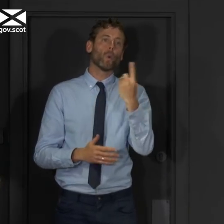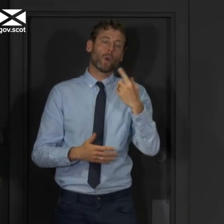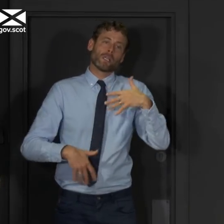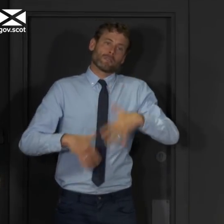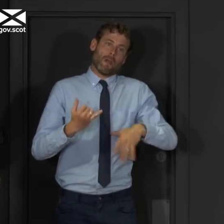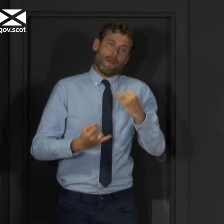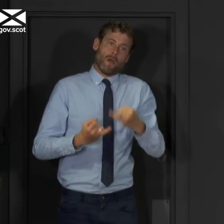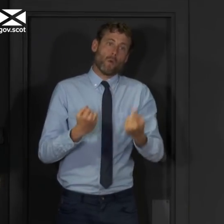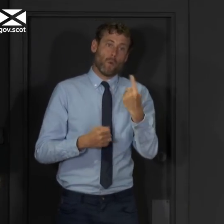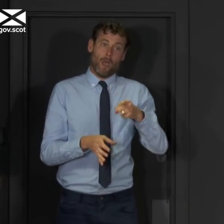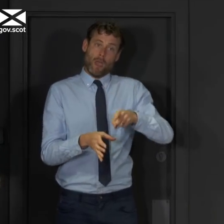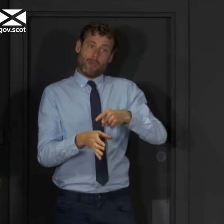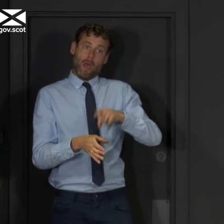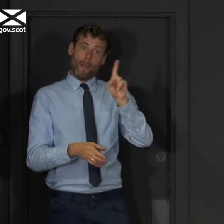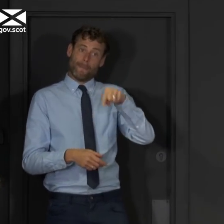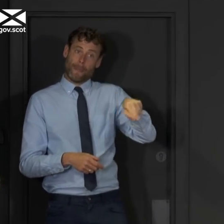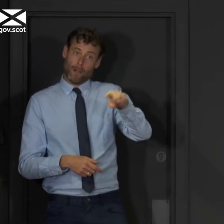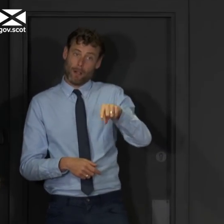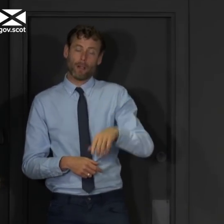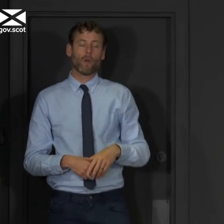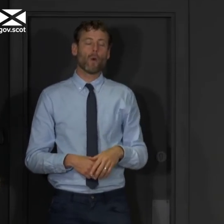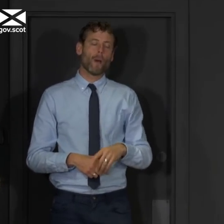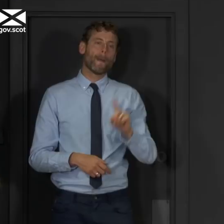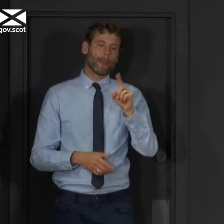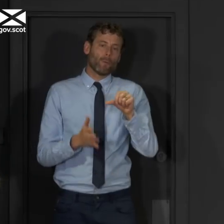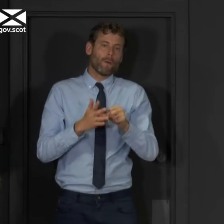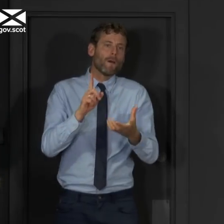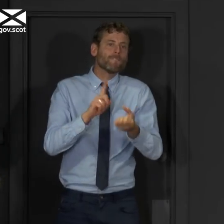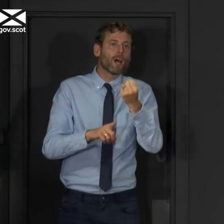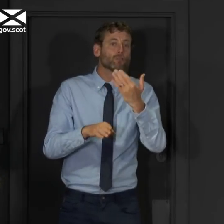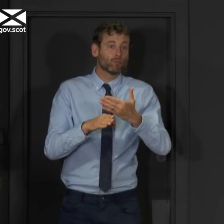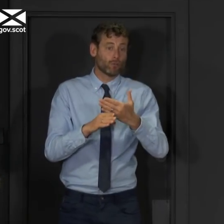and people already quite far from the labour market who bear the biggest burden of that,